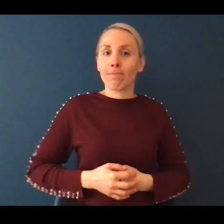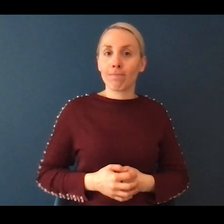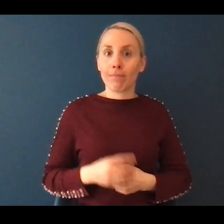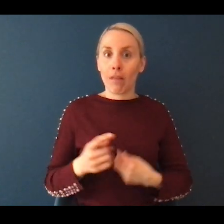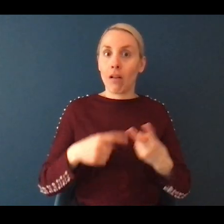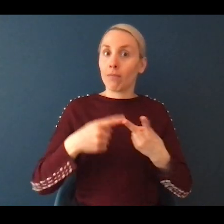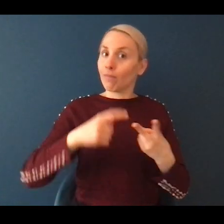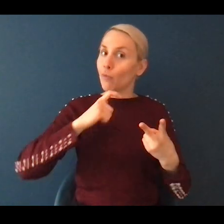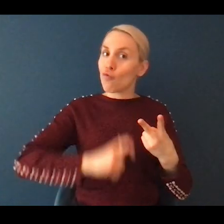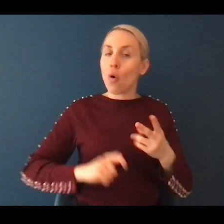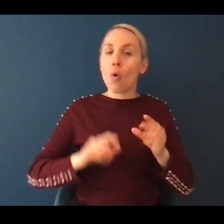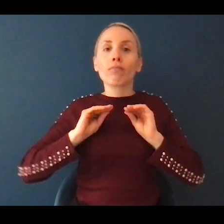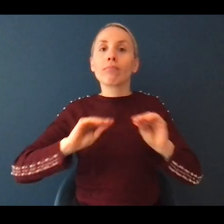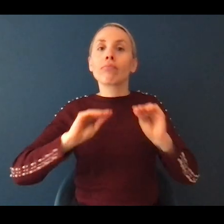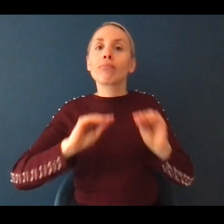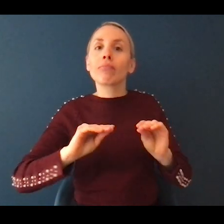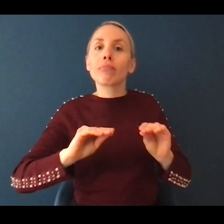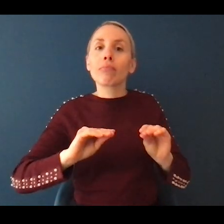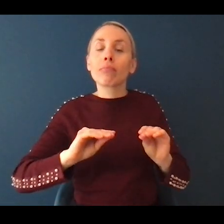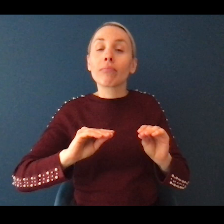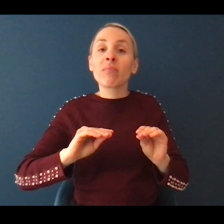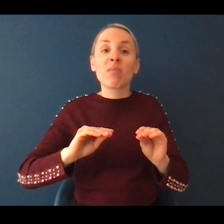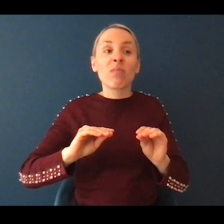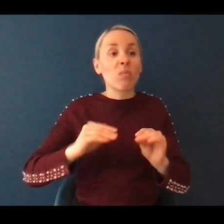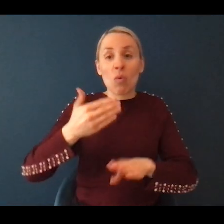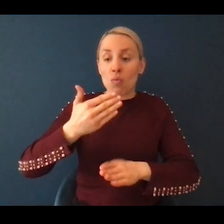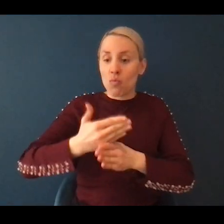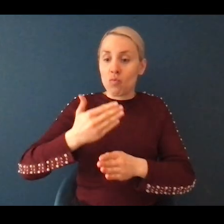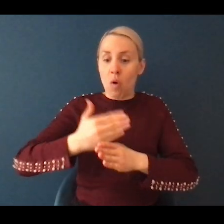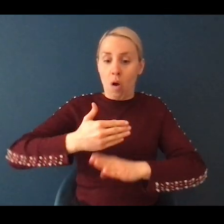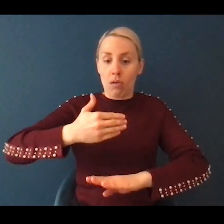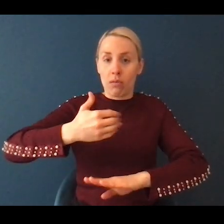for institutions such as Autograph the Photographer's